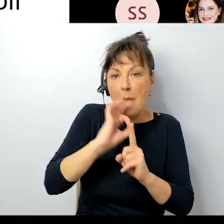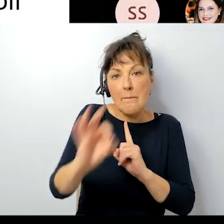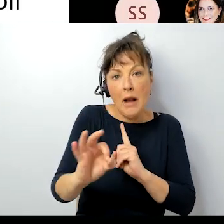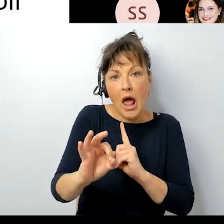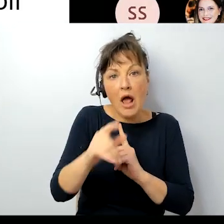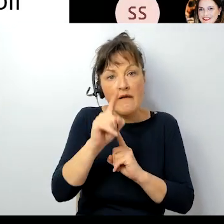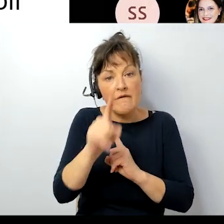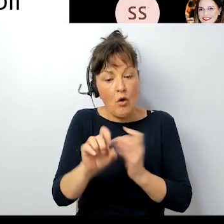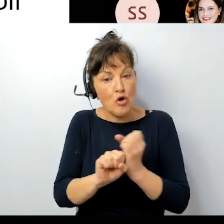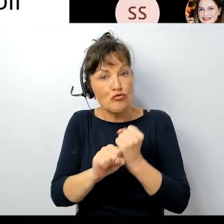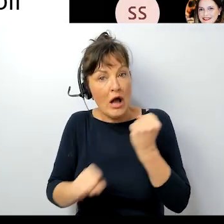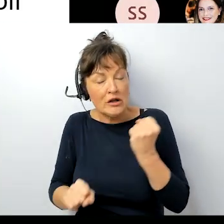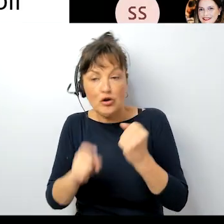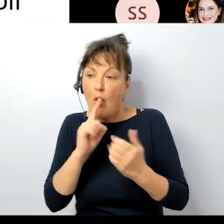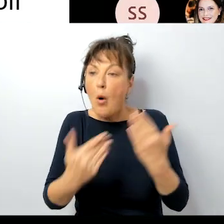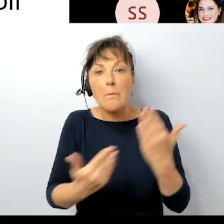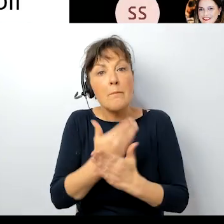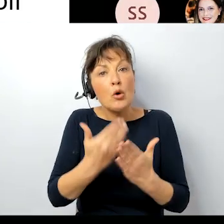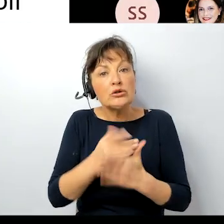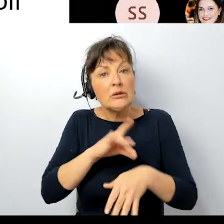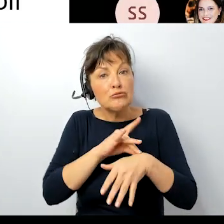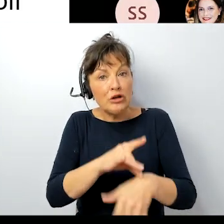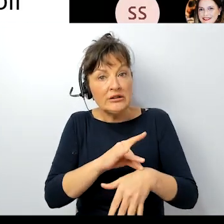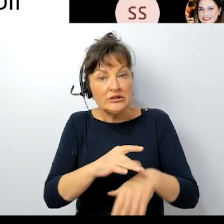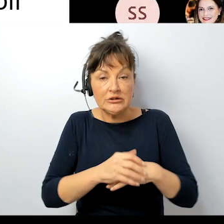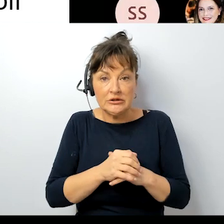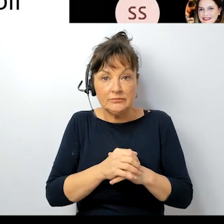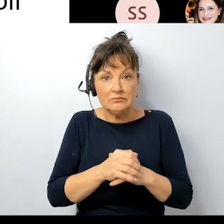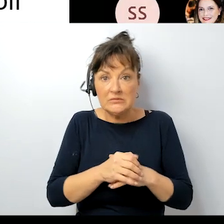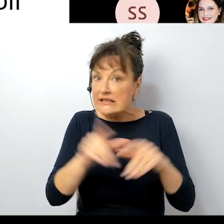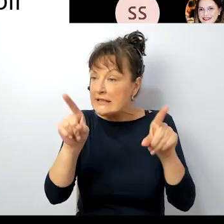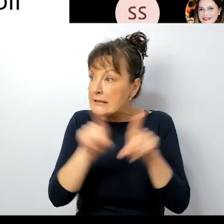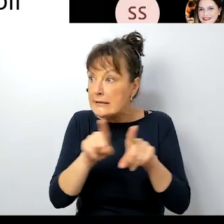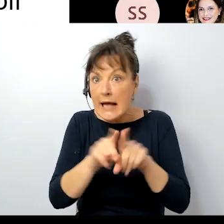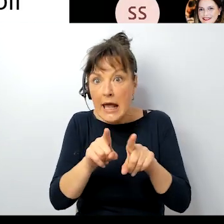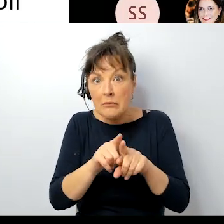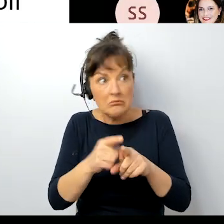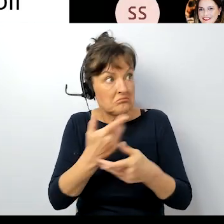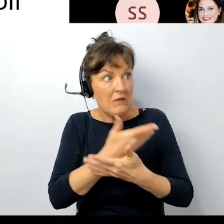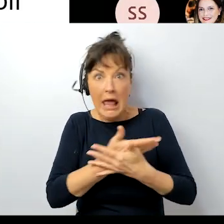Scotland can apply to become a Modern or Graduate Apprentice and they are open to new or existing